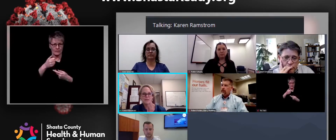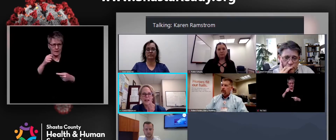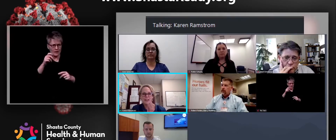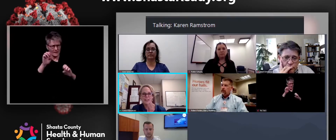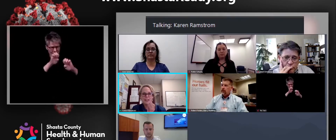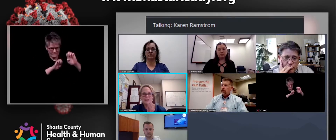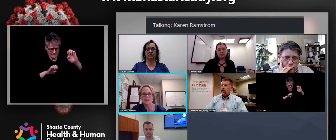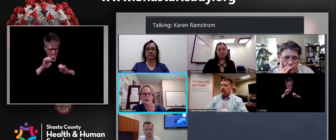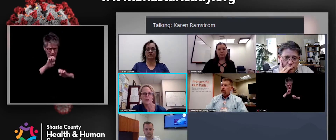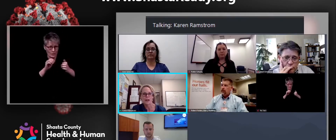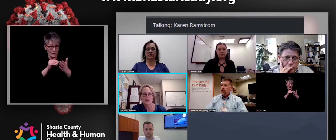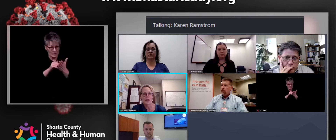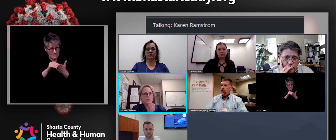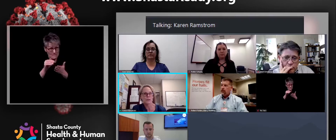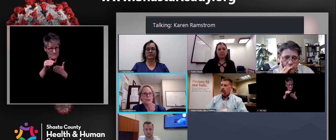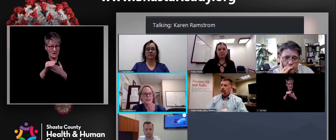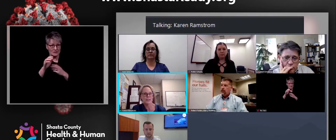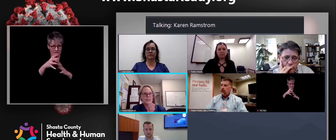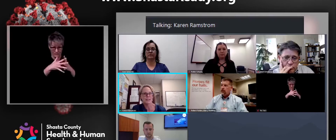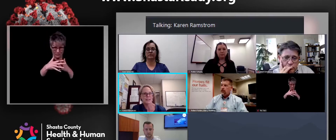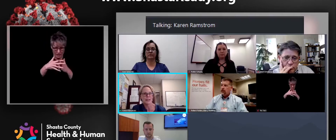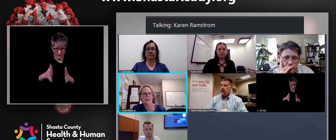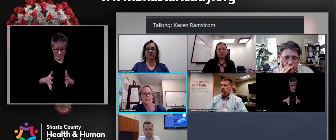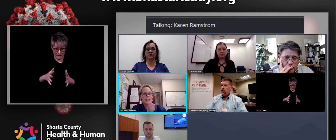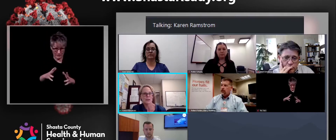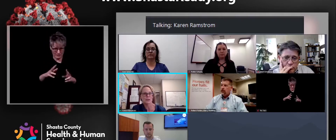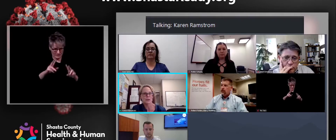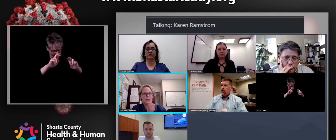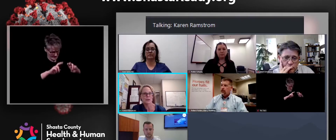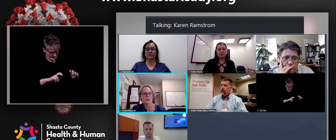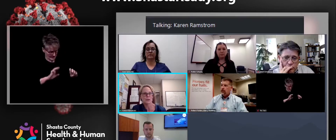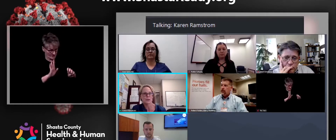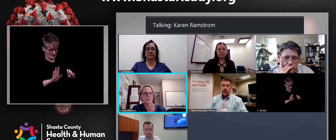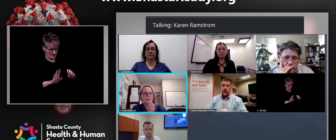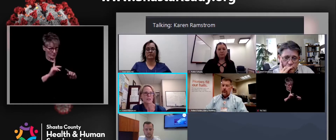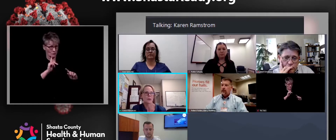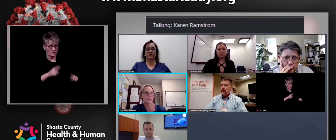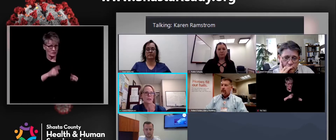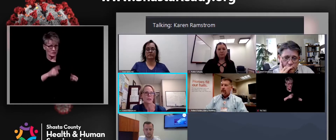who've been vaccinated now through various studies and national surveillance systems,